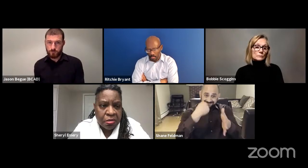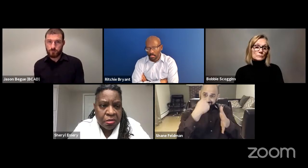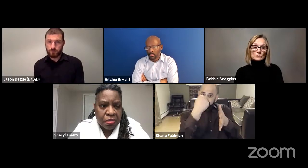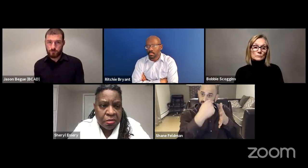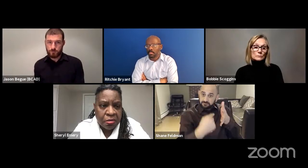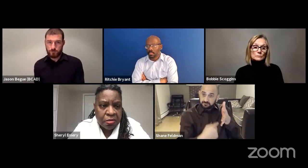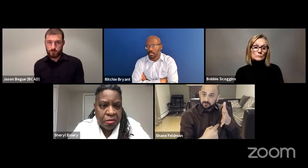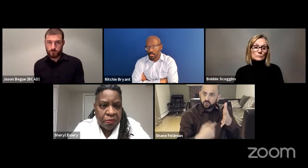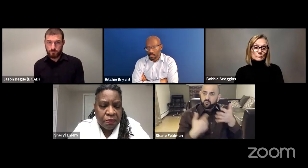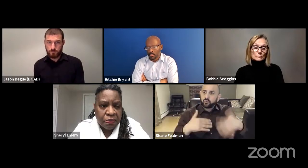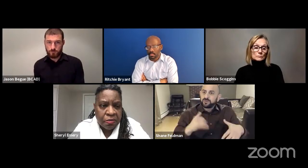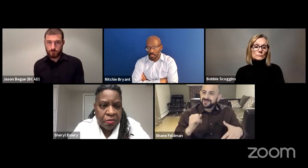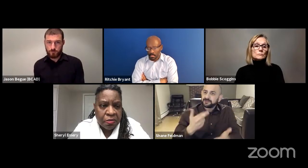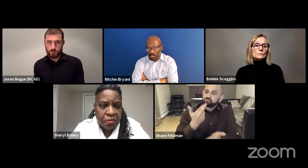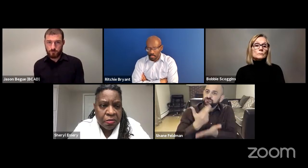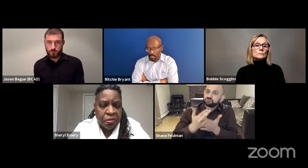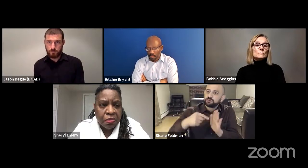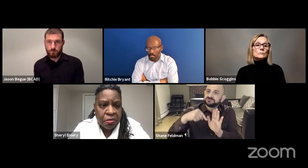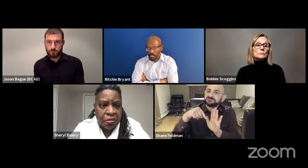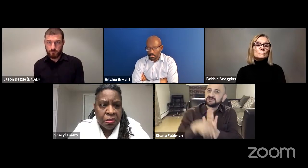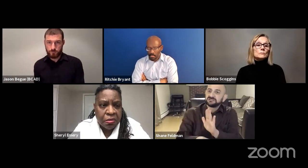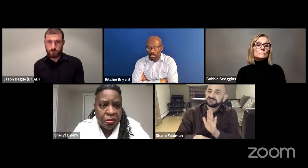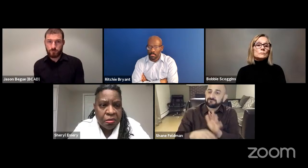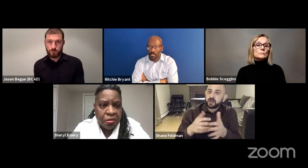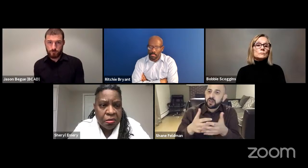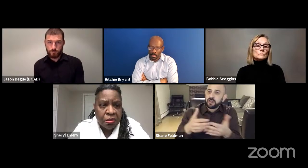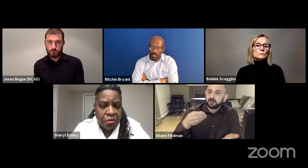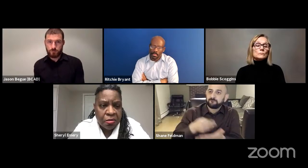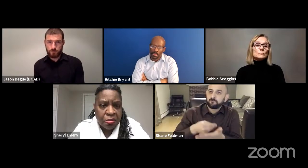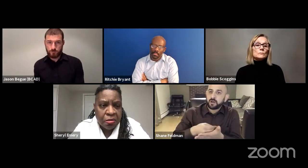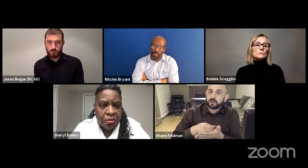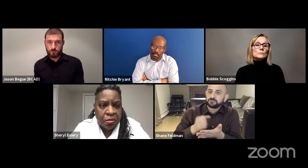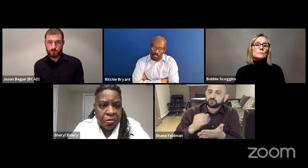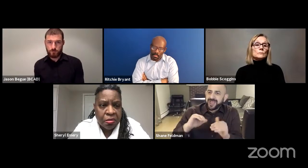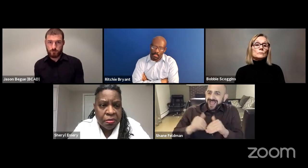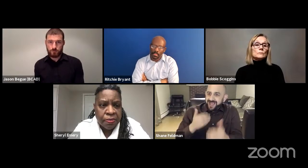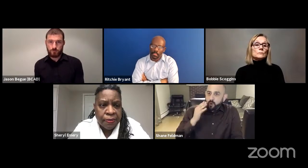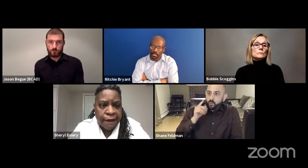available to support this. If you have all of these pieces in place, that's great. But